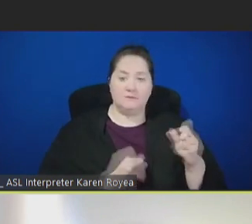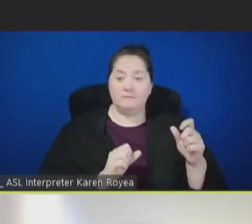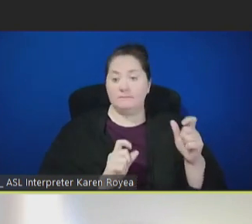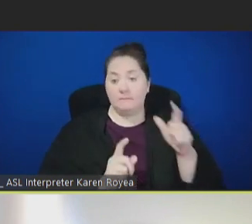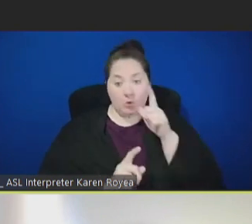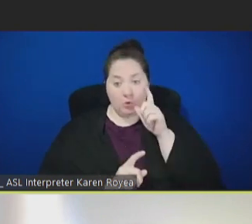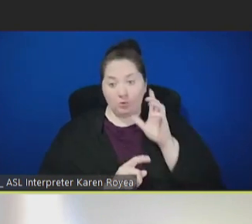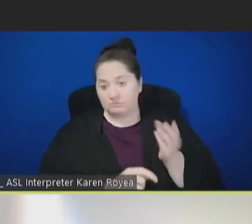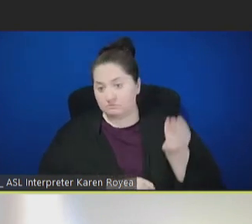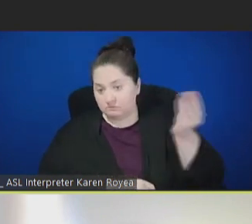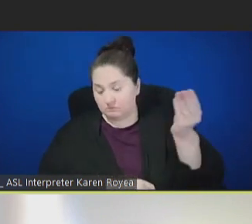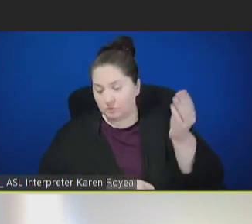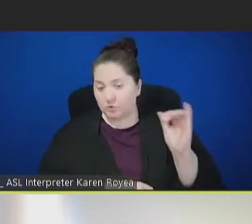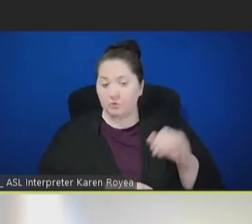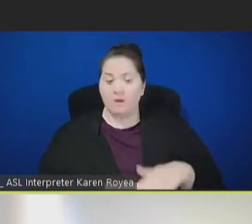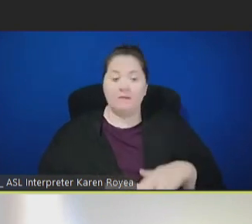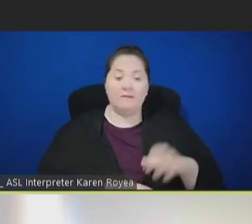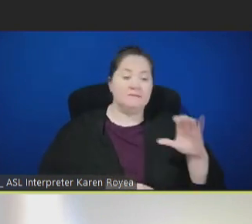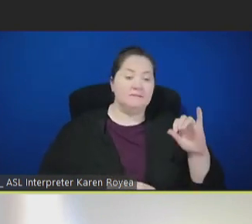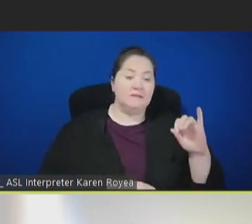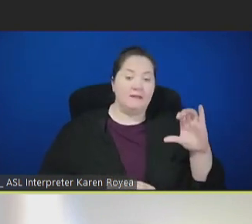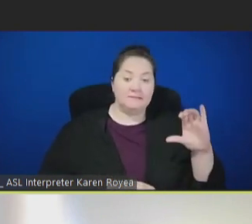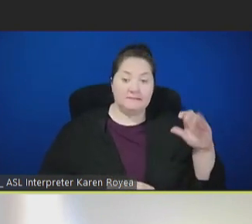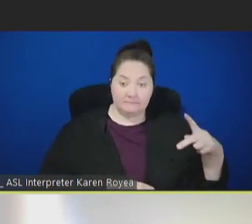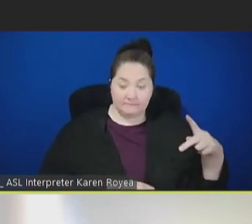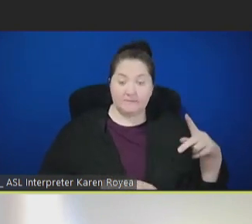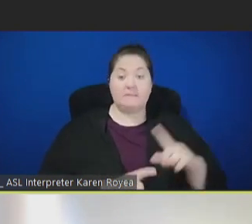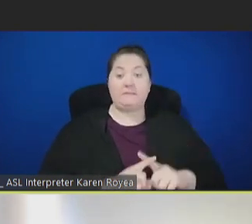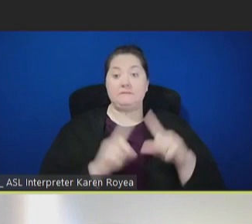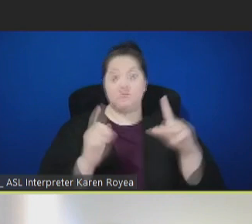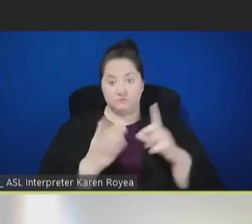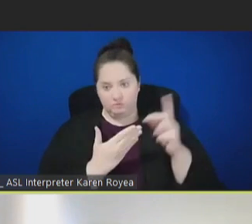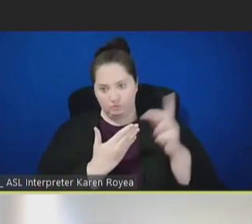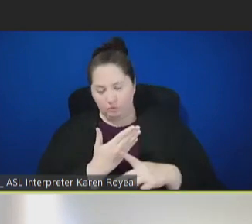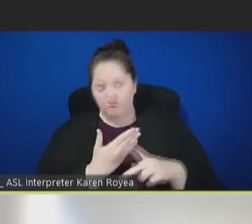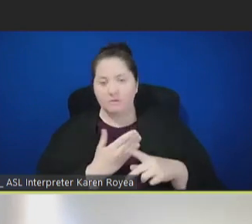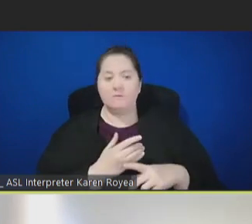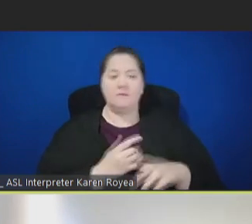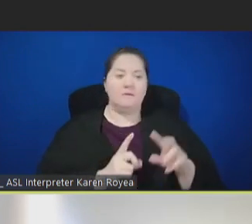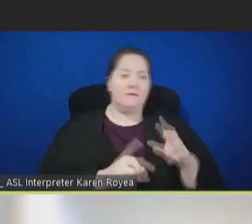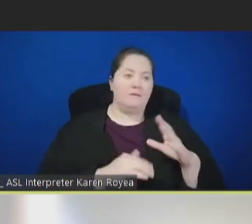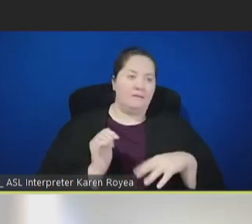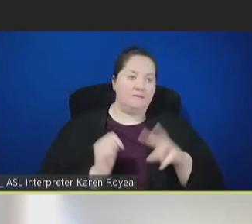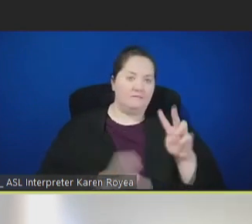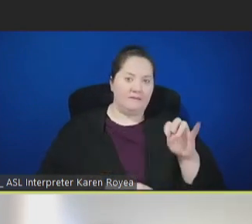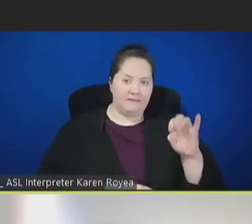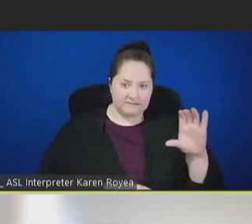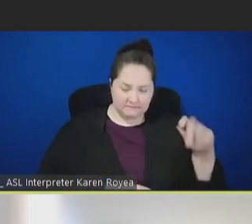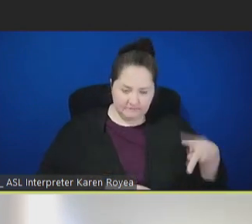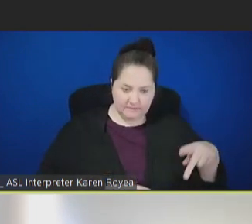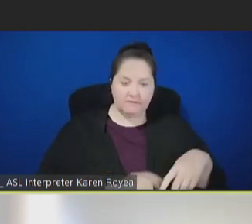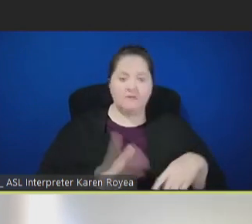And on the CICP front, which is a very different program than the VICP, they've thankfully